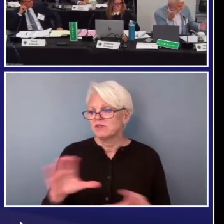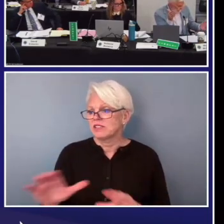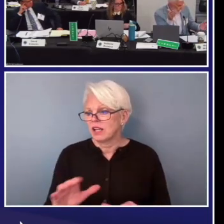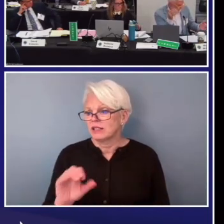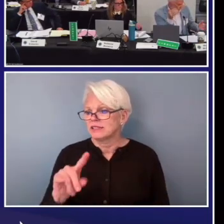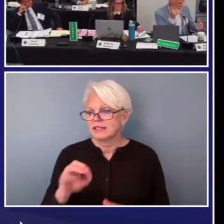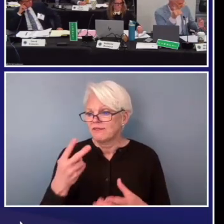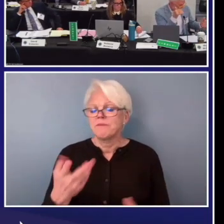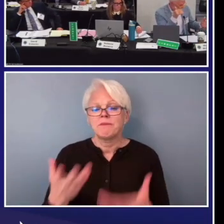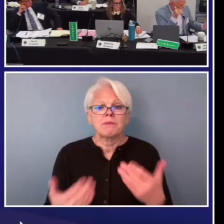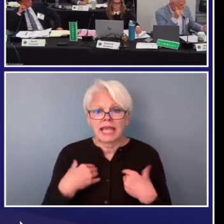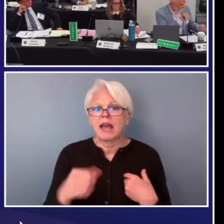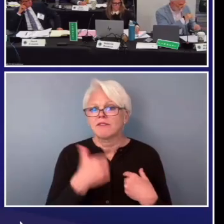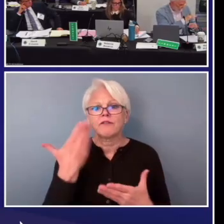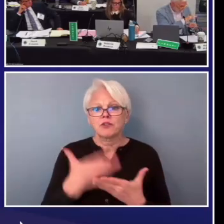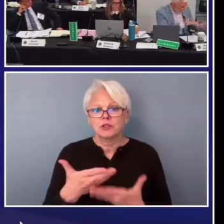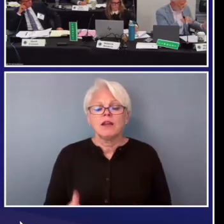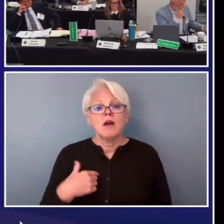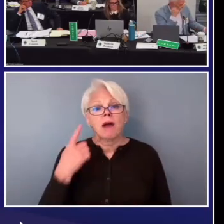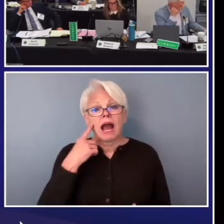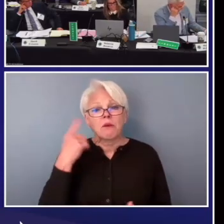but I would think as a baseline criteria,